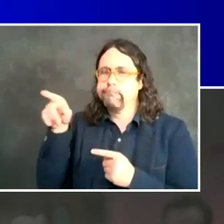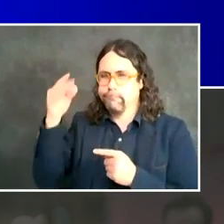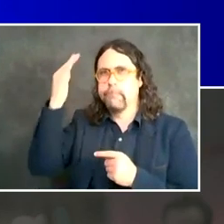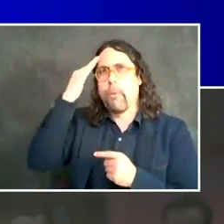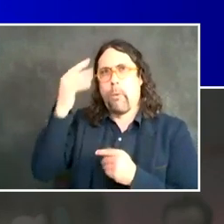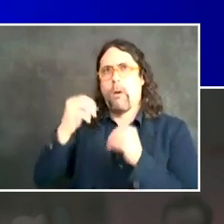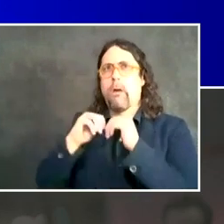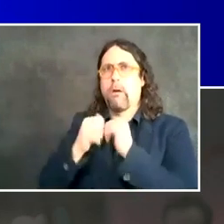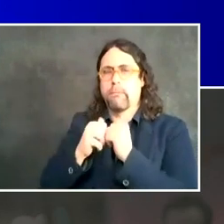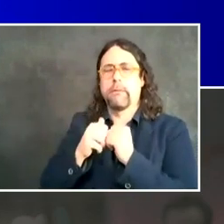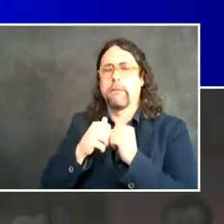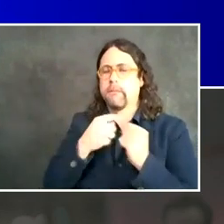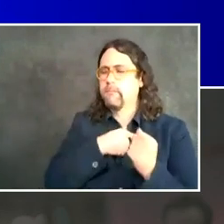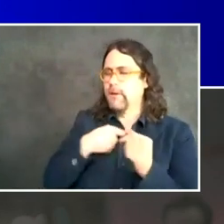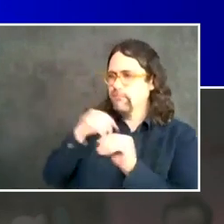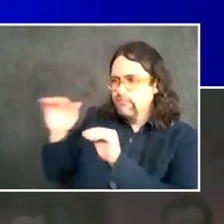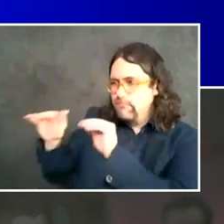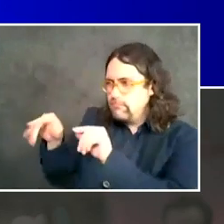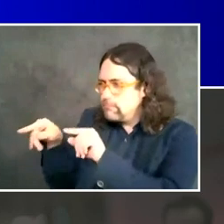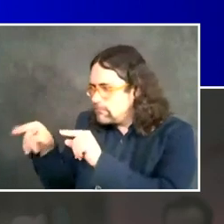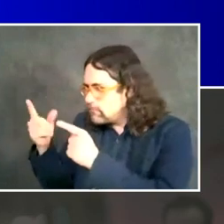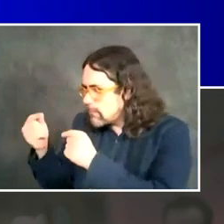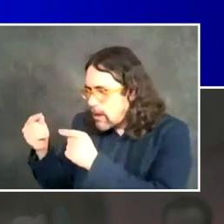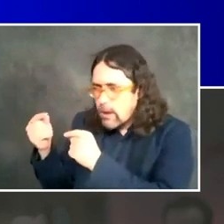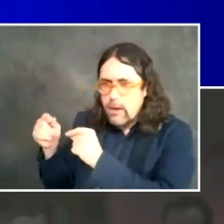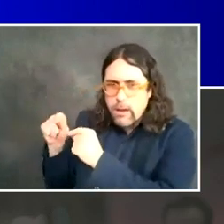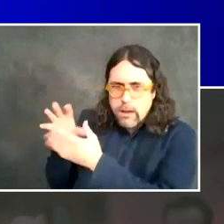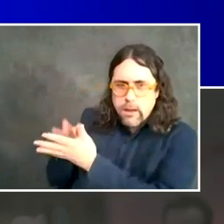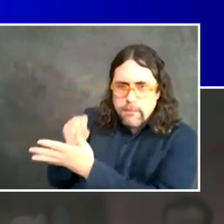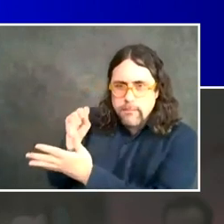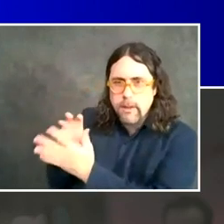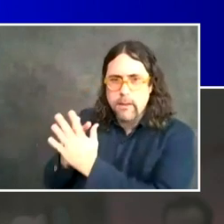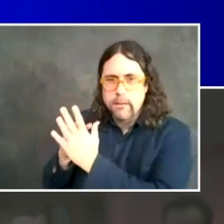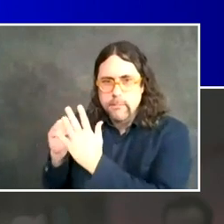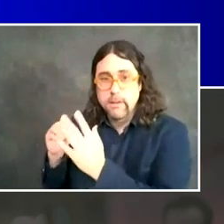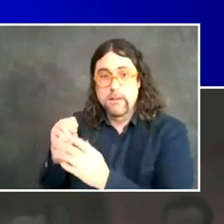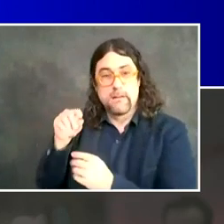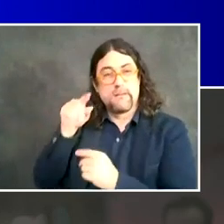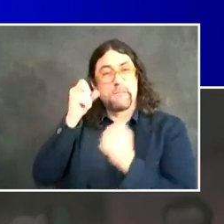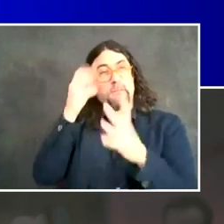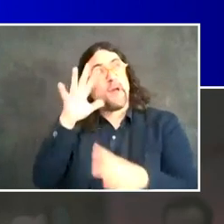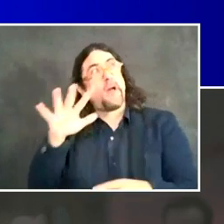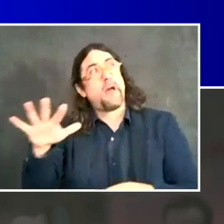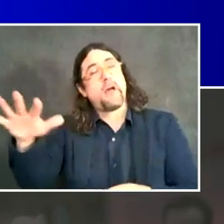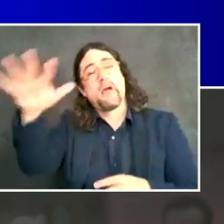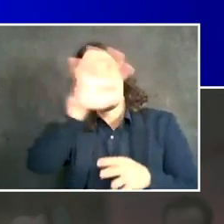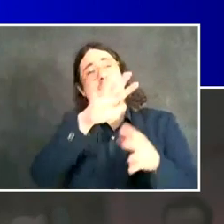HOW TO PROVIDE THE ONGOING SUPPORT TO FIRST RESPONDERS.